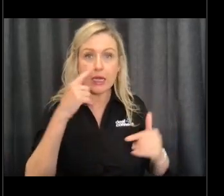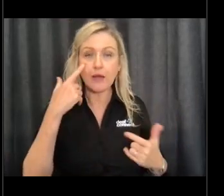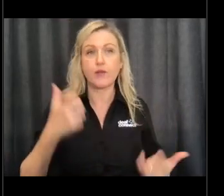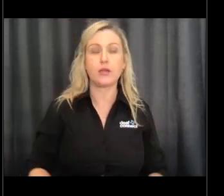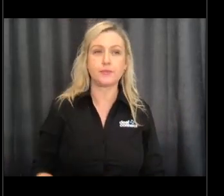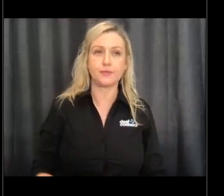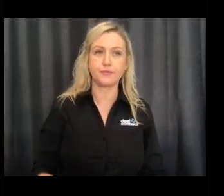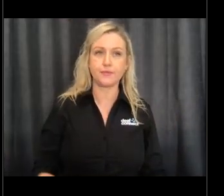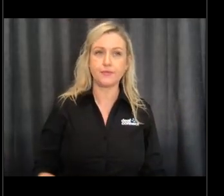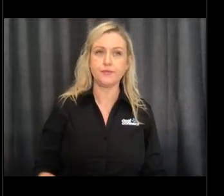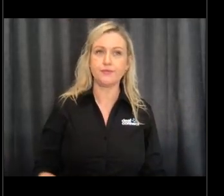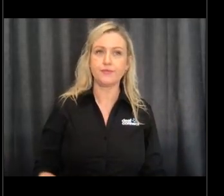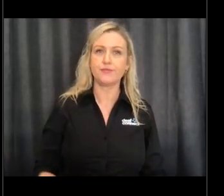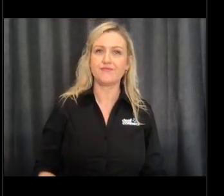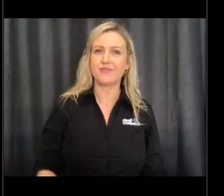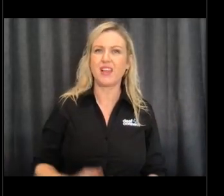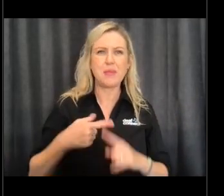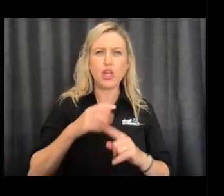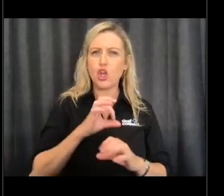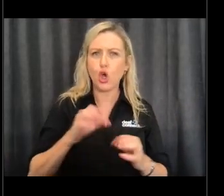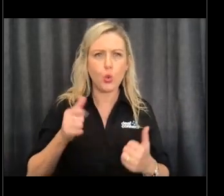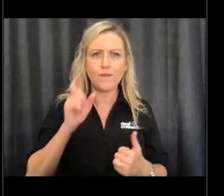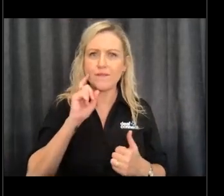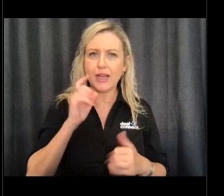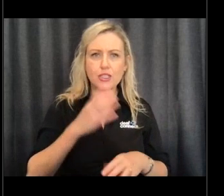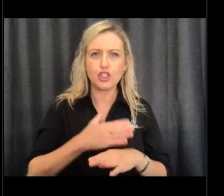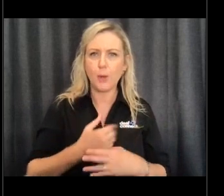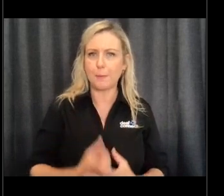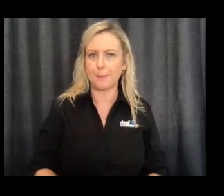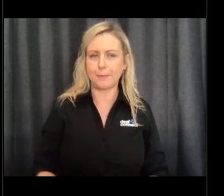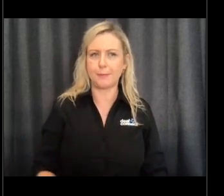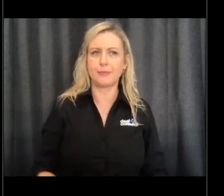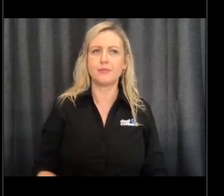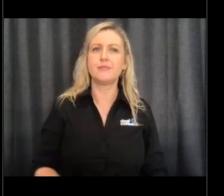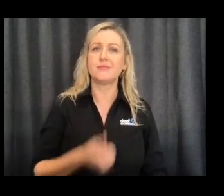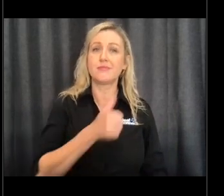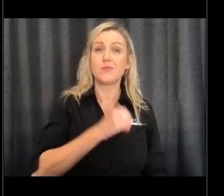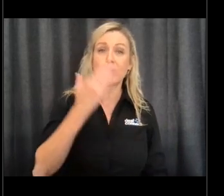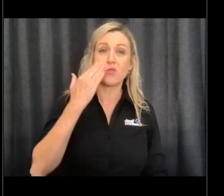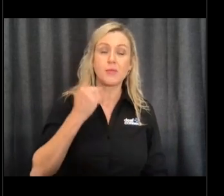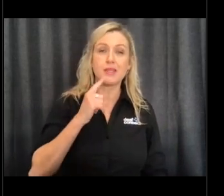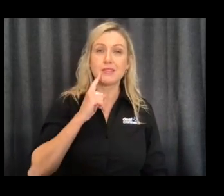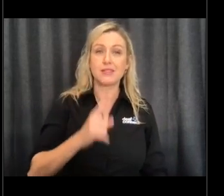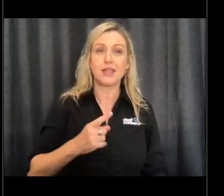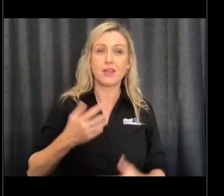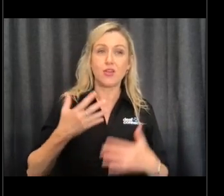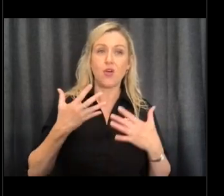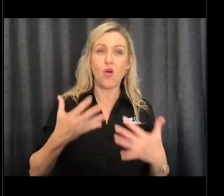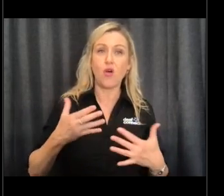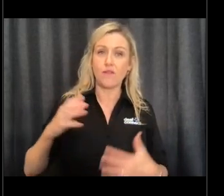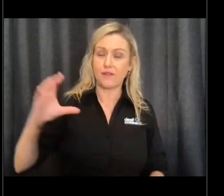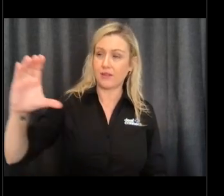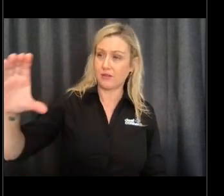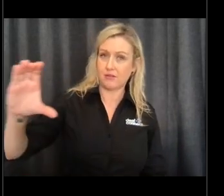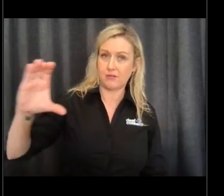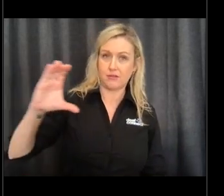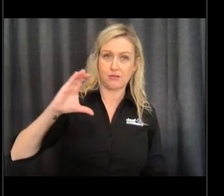It's not often you would have an allocated amount to then engage your own project manager